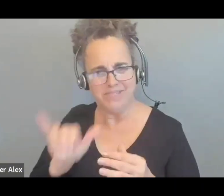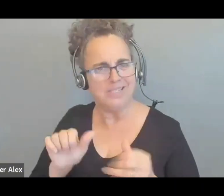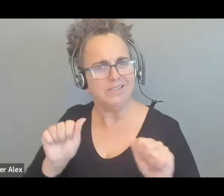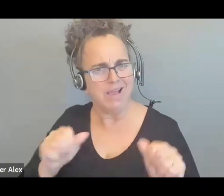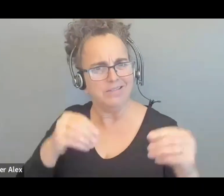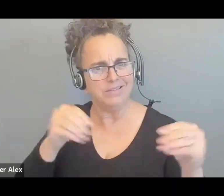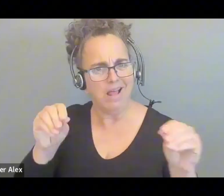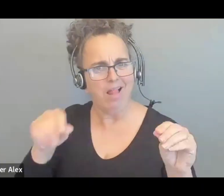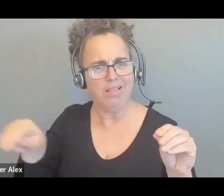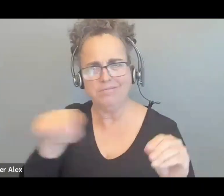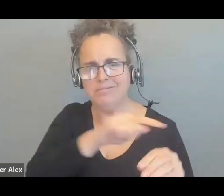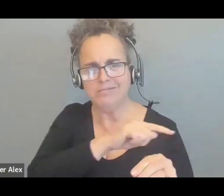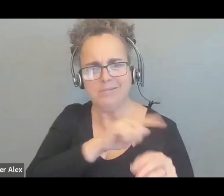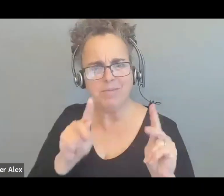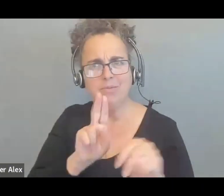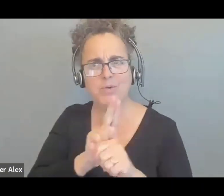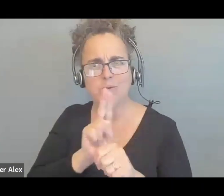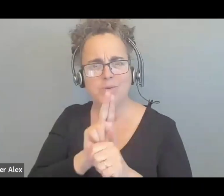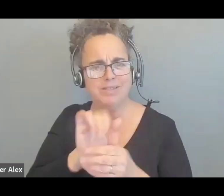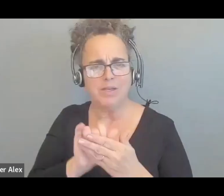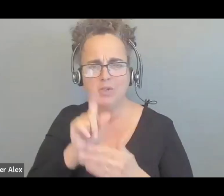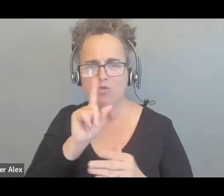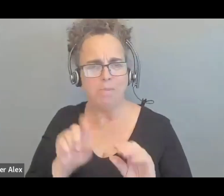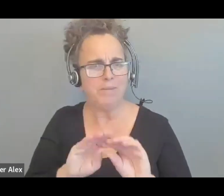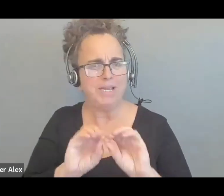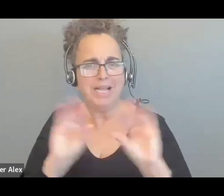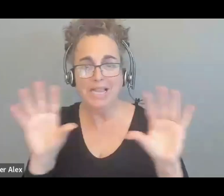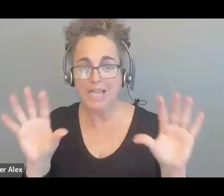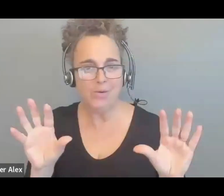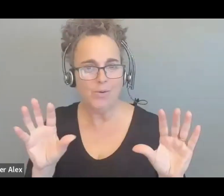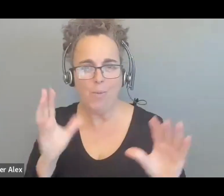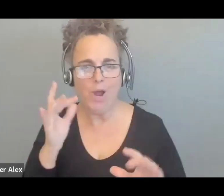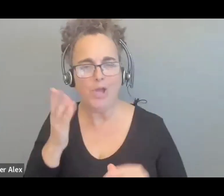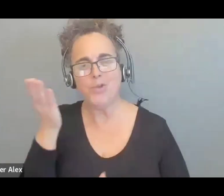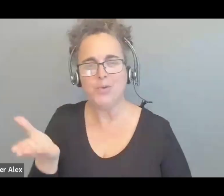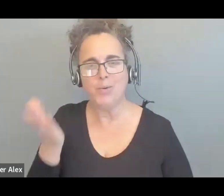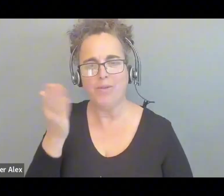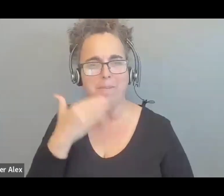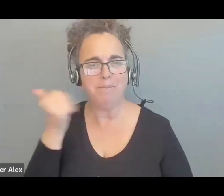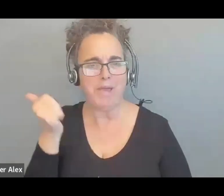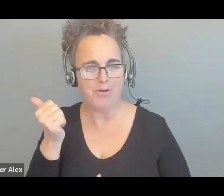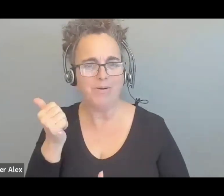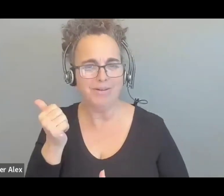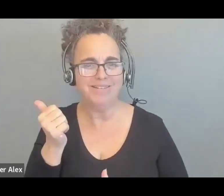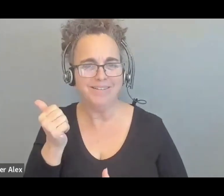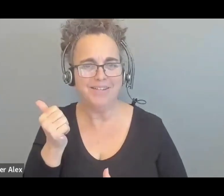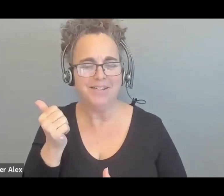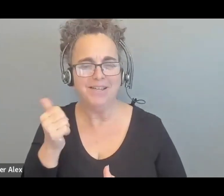And it should be pretty clear about why you'll be the better candidate. So yes, bringing it back to the topic. Thank you